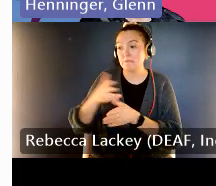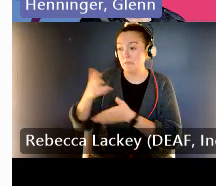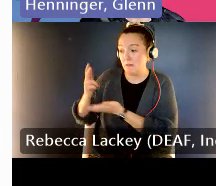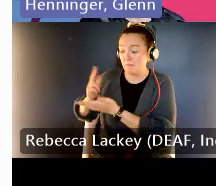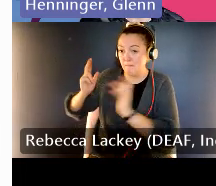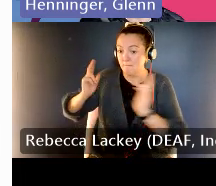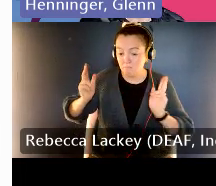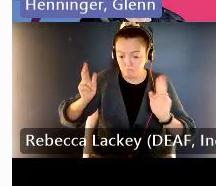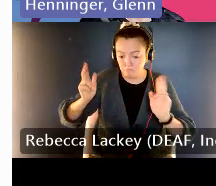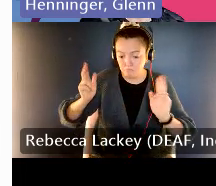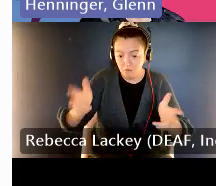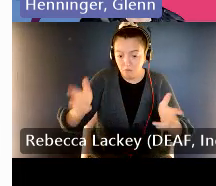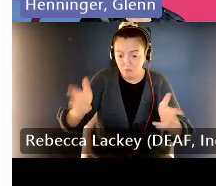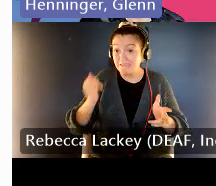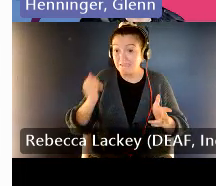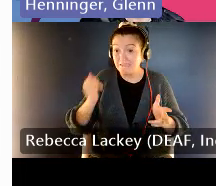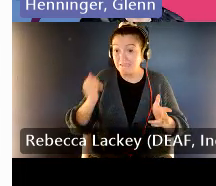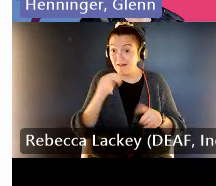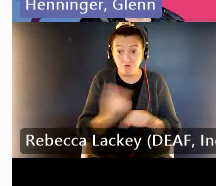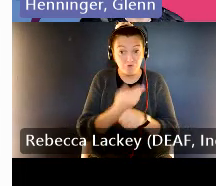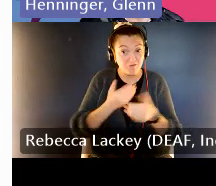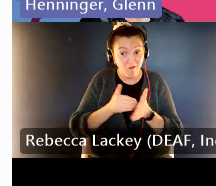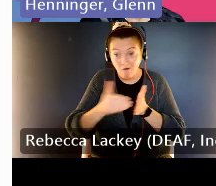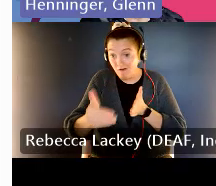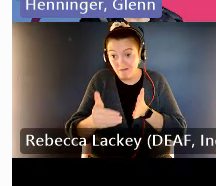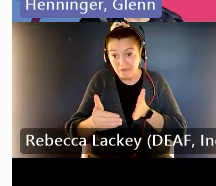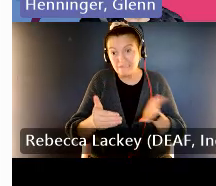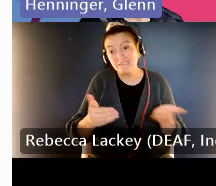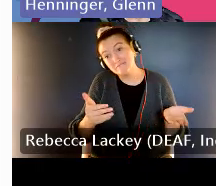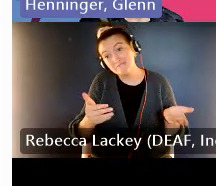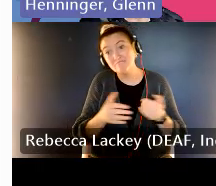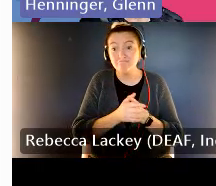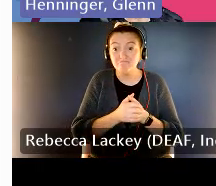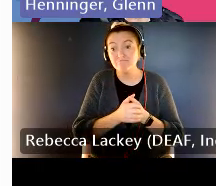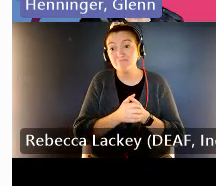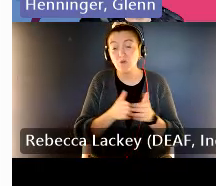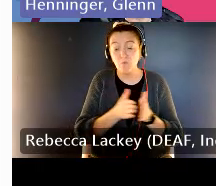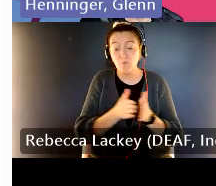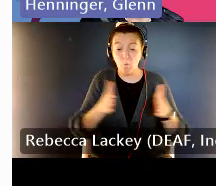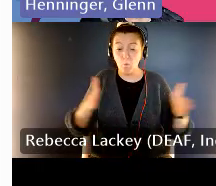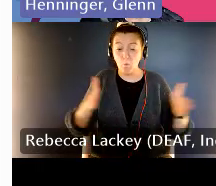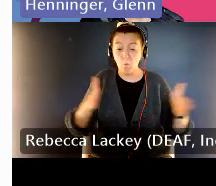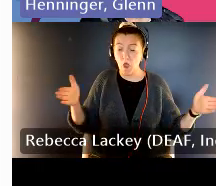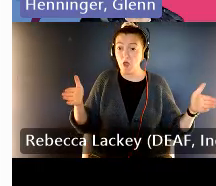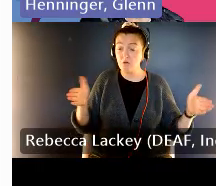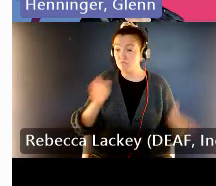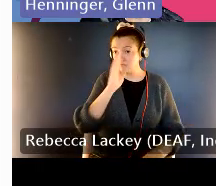if if it isn't heavily used, you know, you get that wide St. straight line effect.